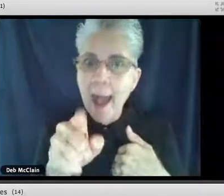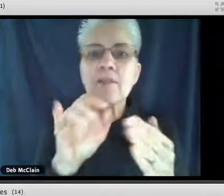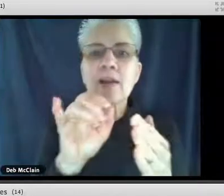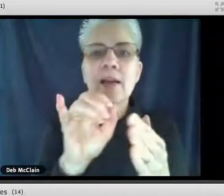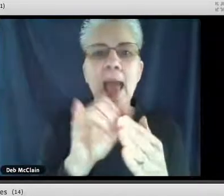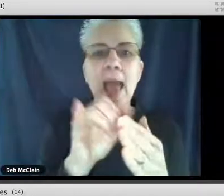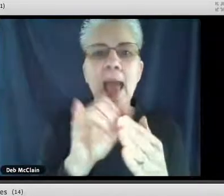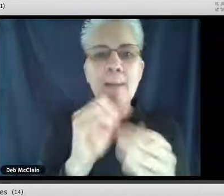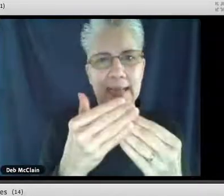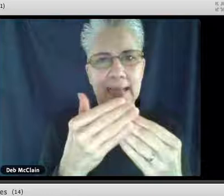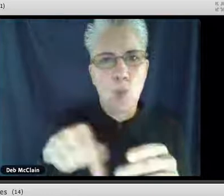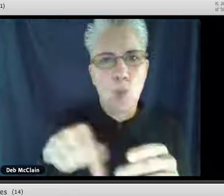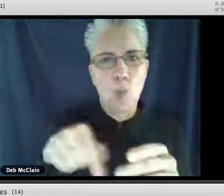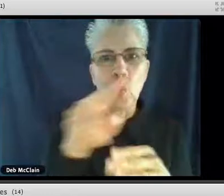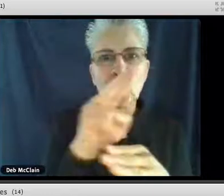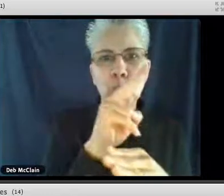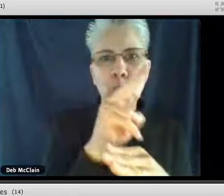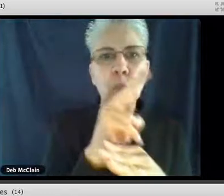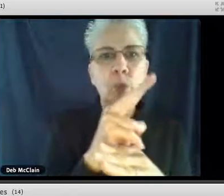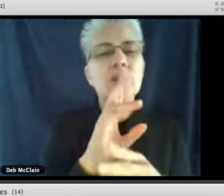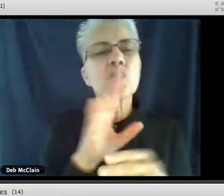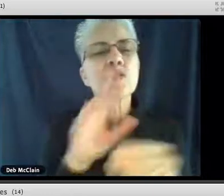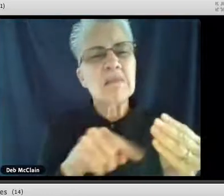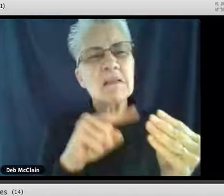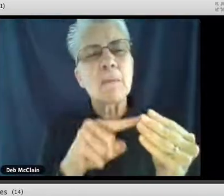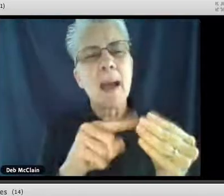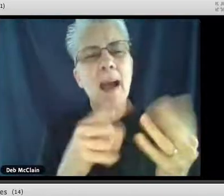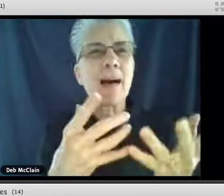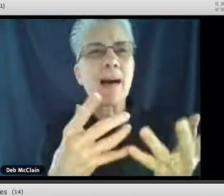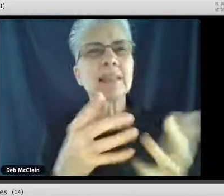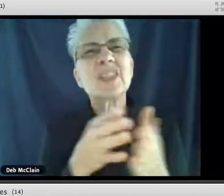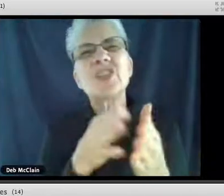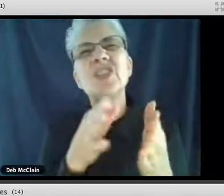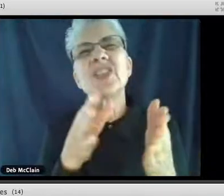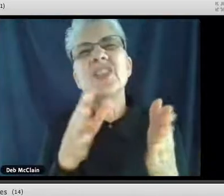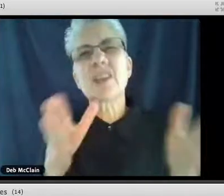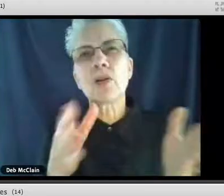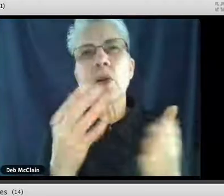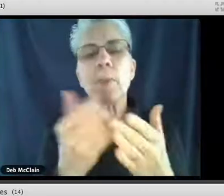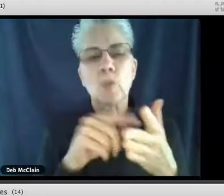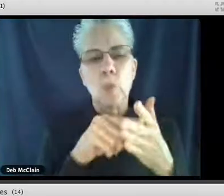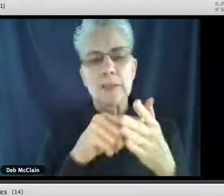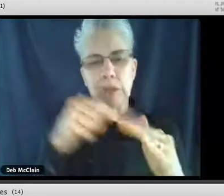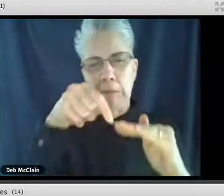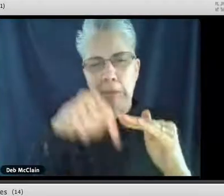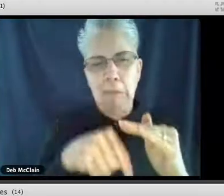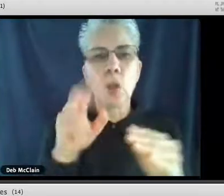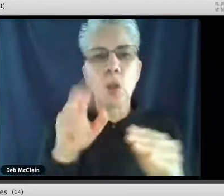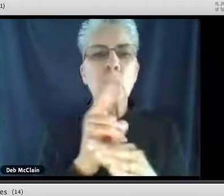So we're just kind of talk about in general before we jump into actual usability testing.